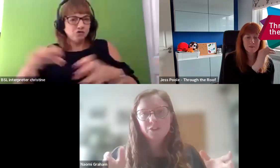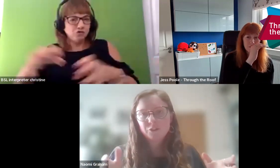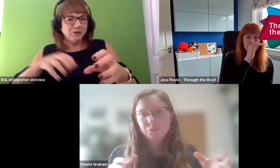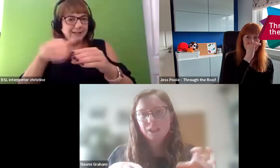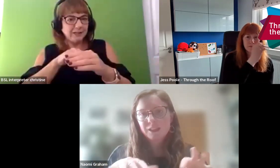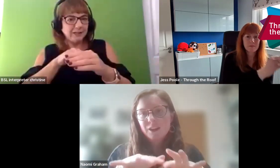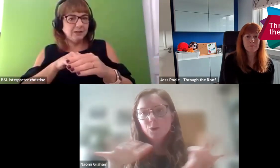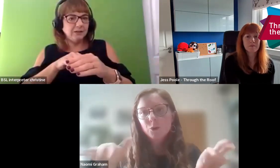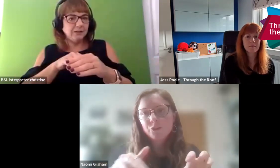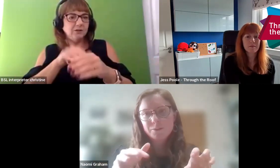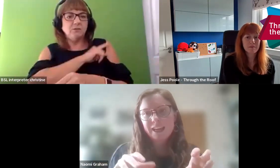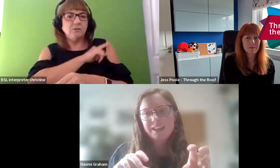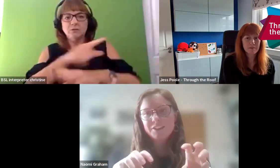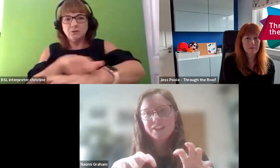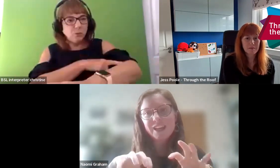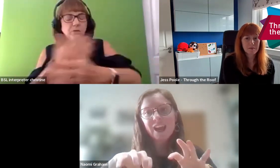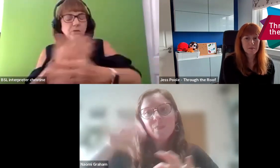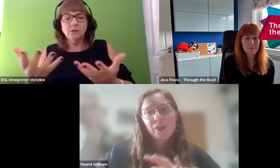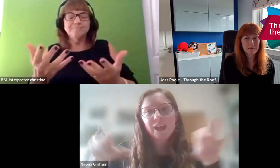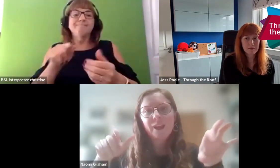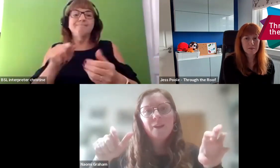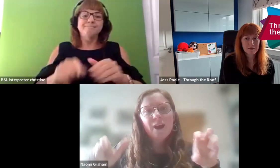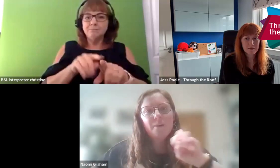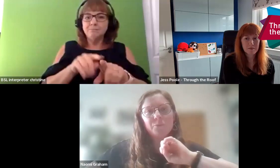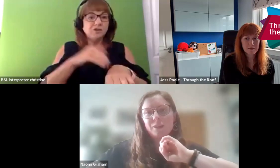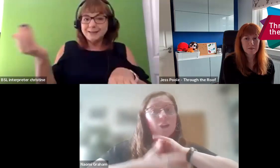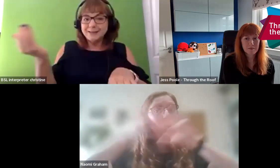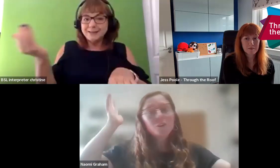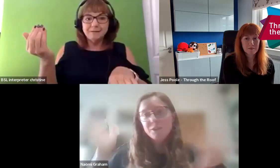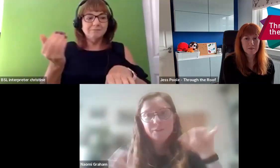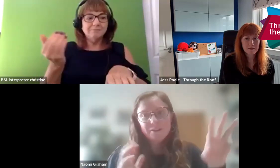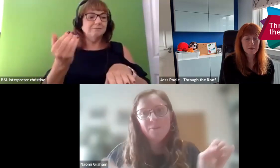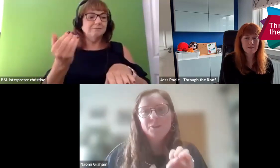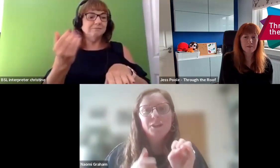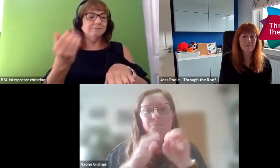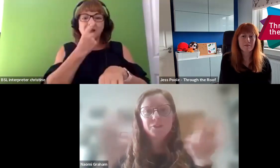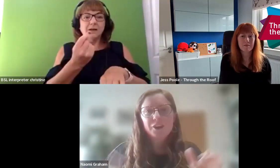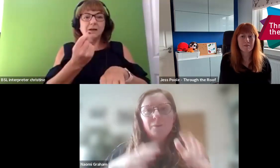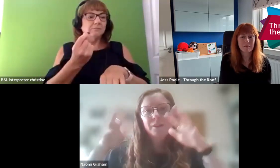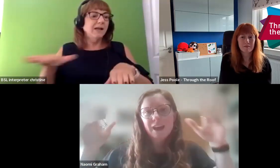of children with autism and ADHD and they, we did a lot of movement around the room to start with,